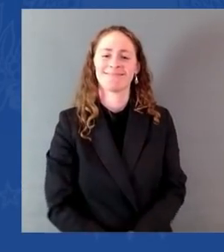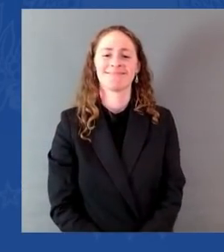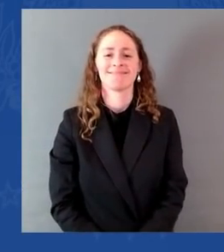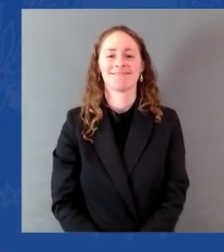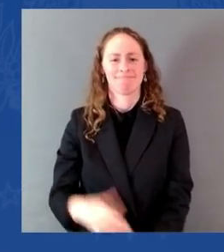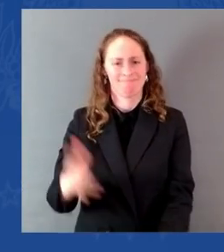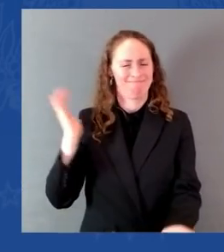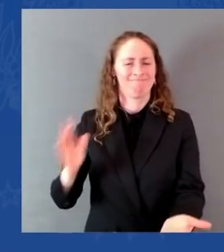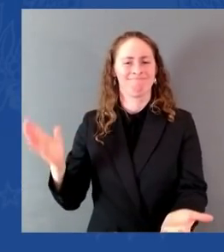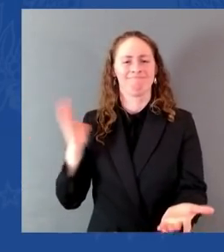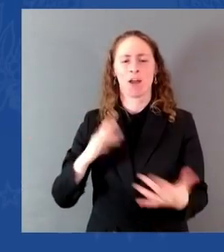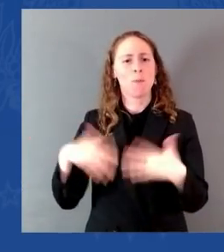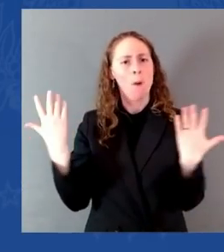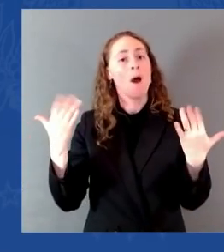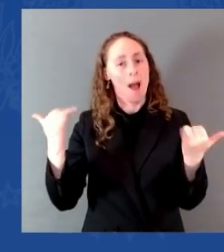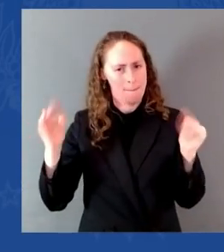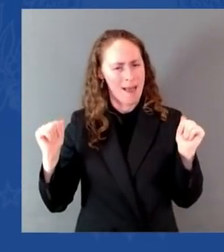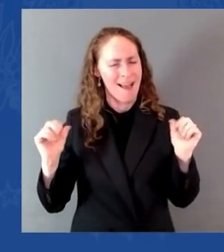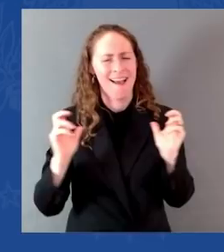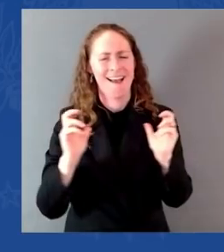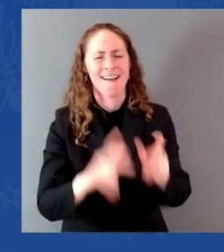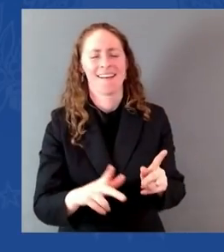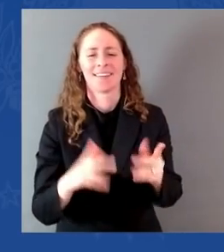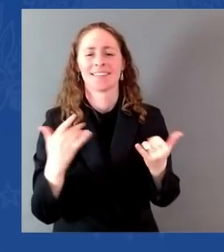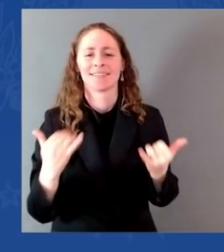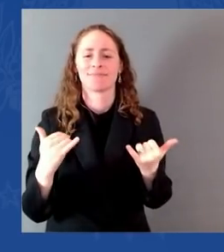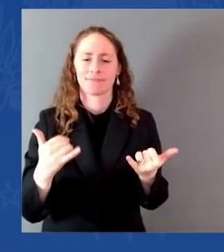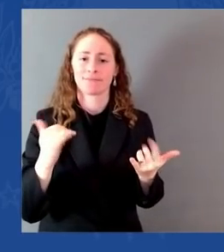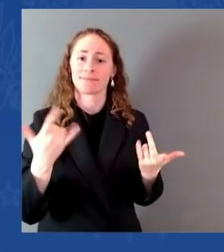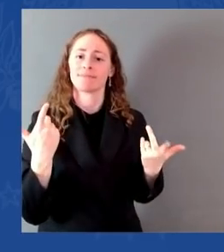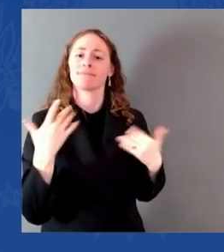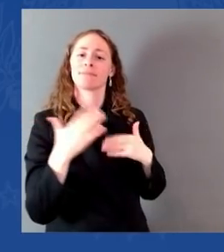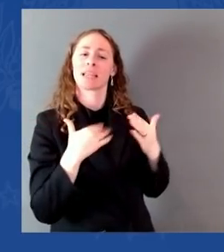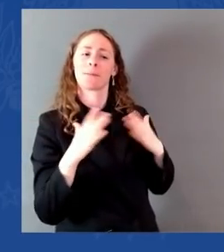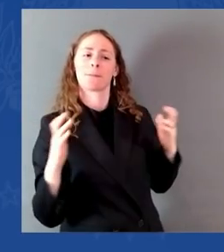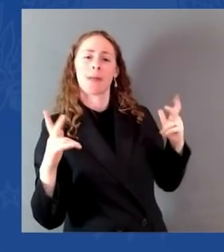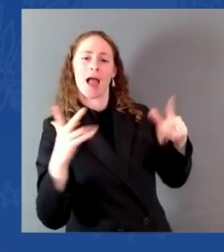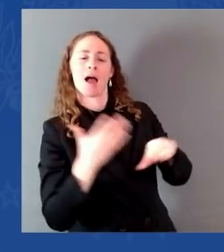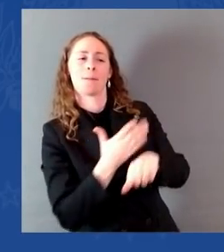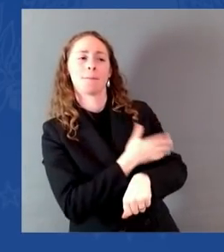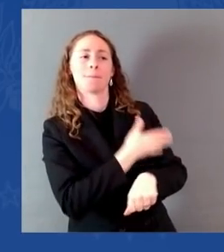This bill is going to deliver, for example, universal pre-K for every three- and four-year-old in America.